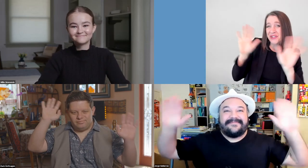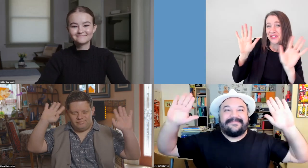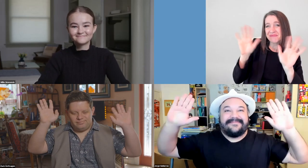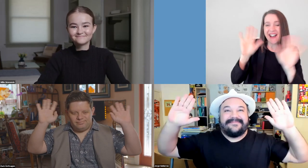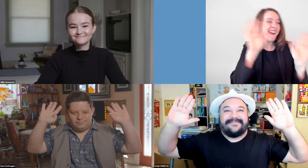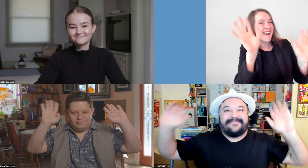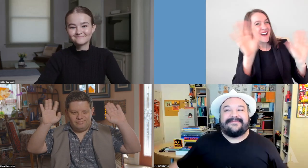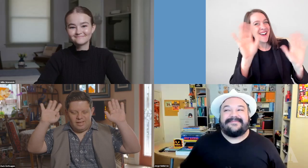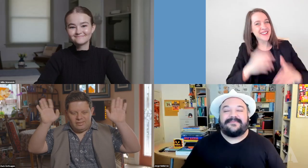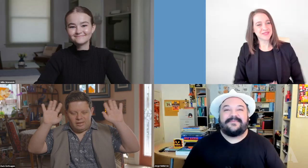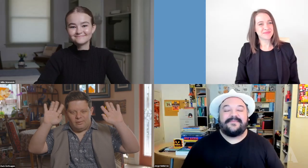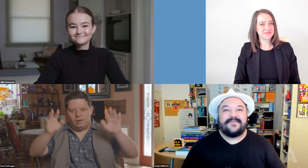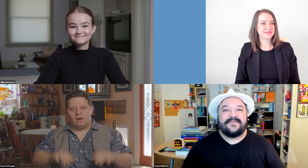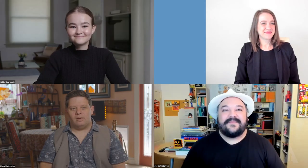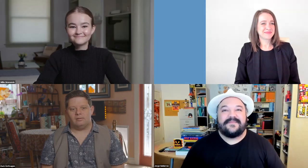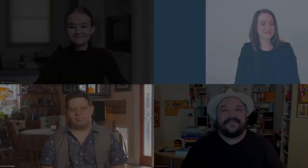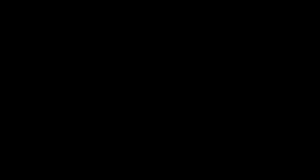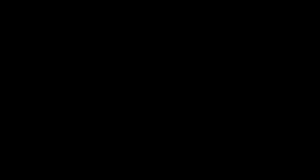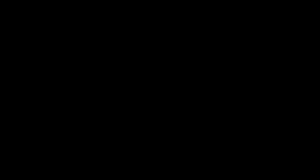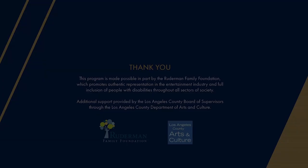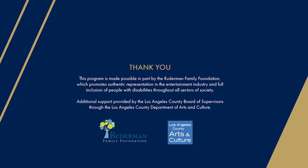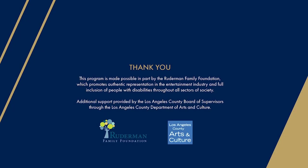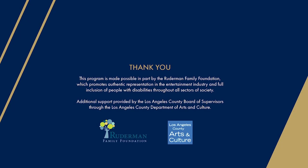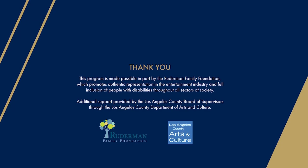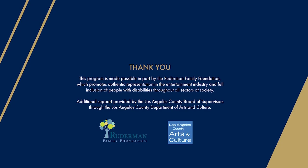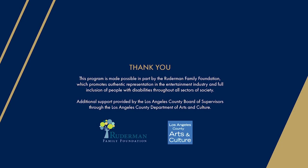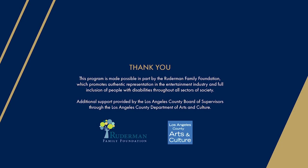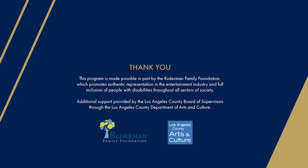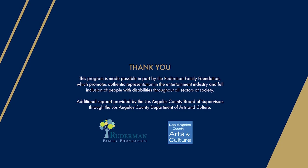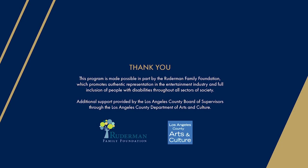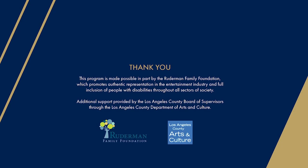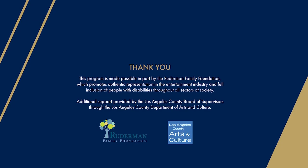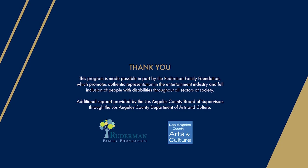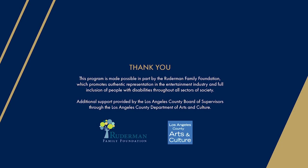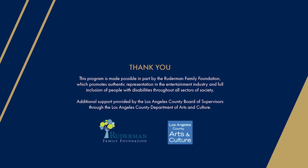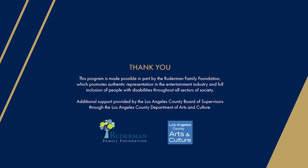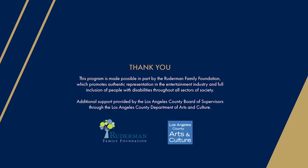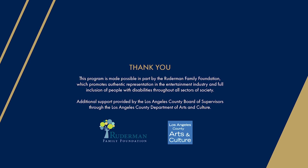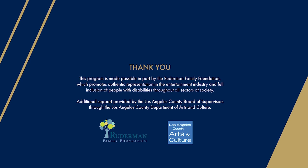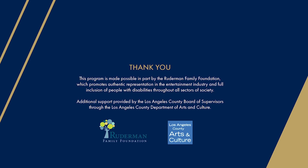Bye. Thank you, everybody. Thank you. This program is made possible in part